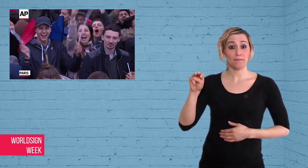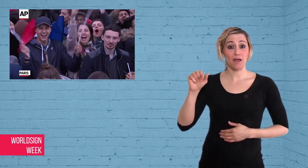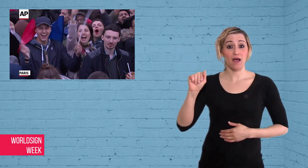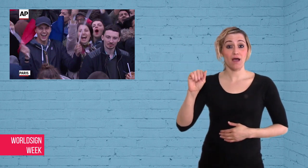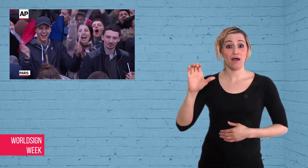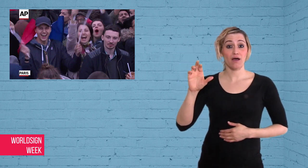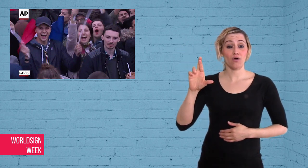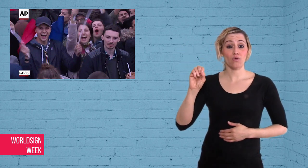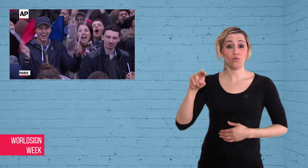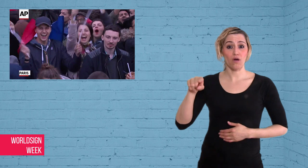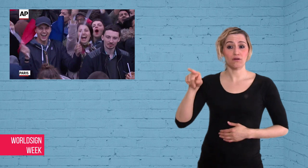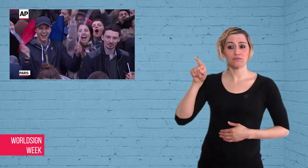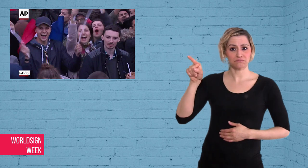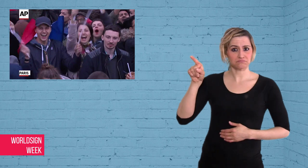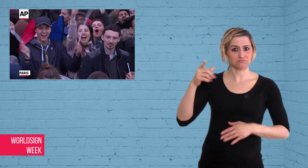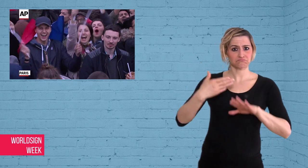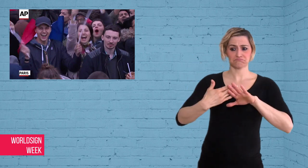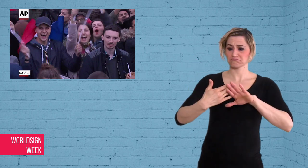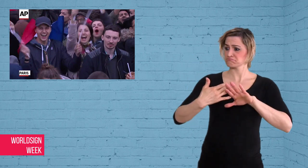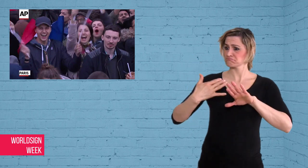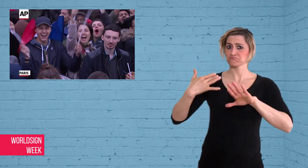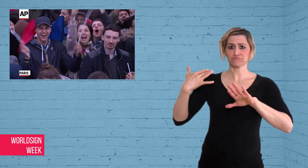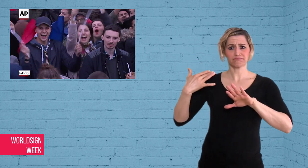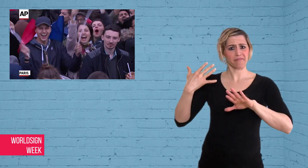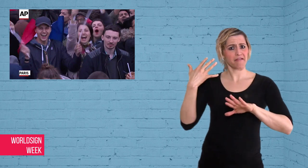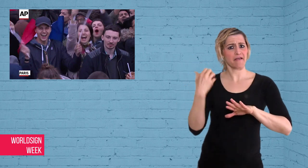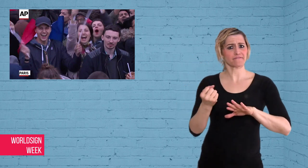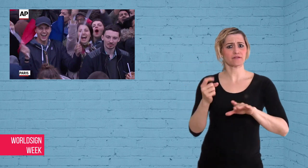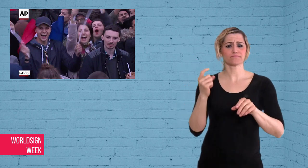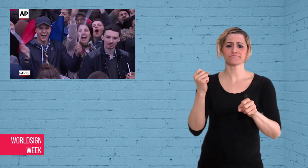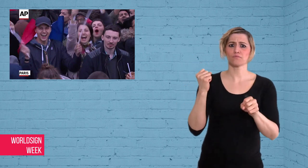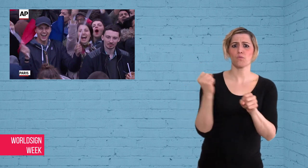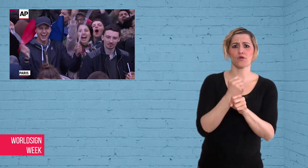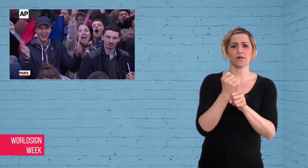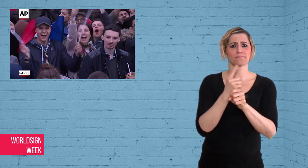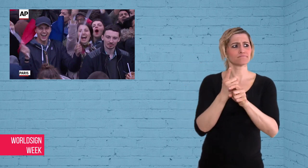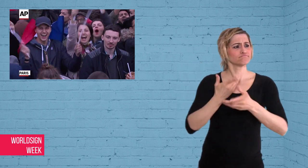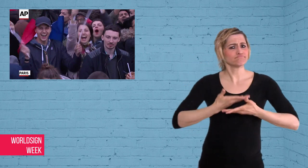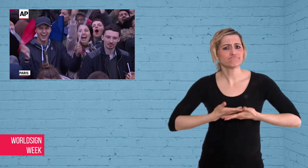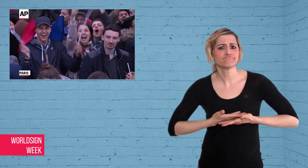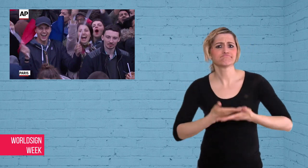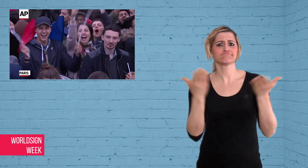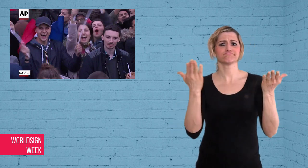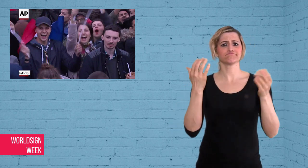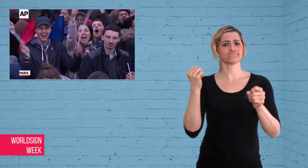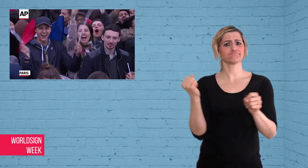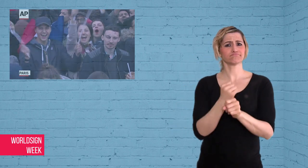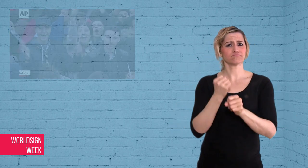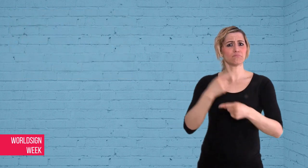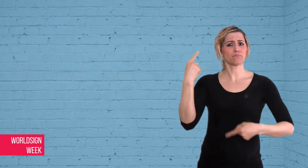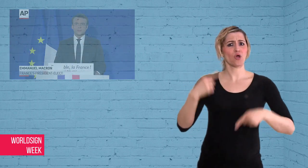said it was impossible.